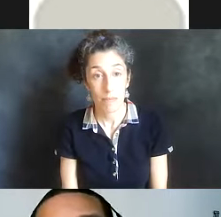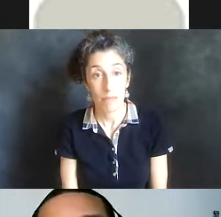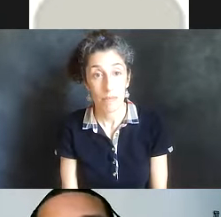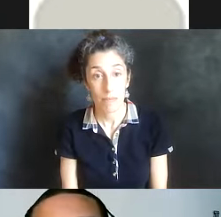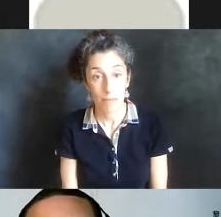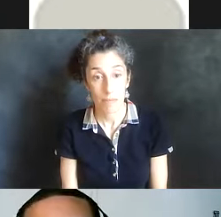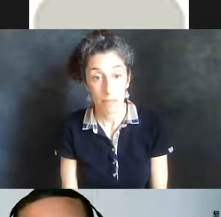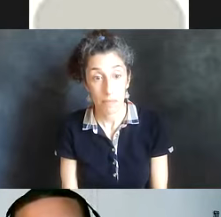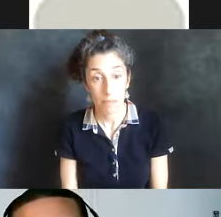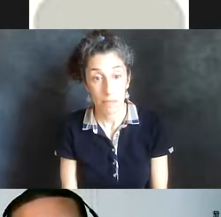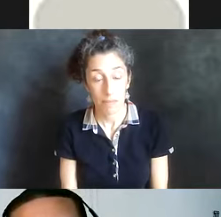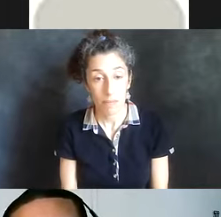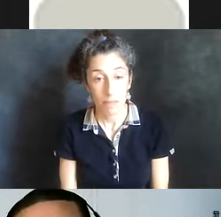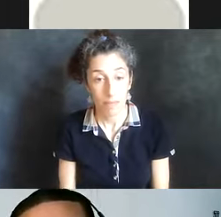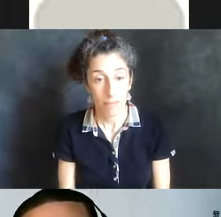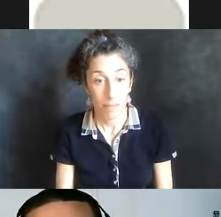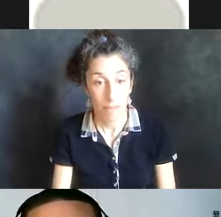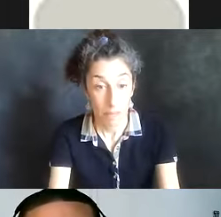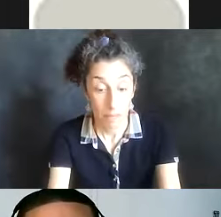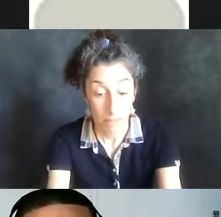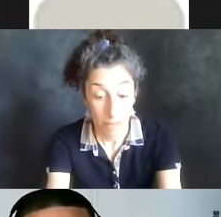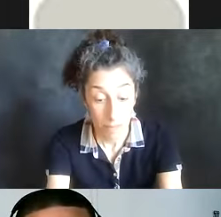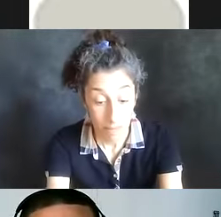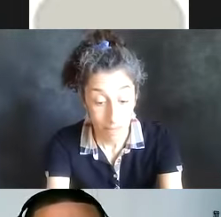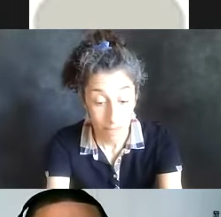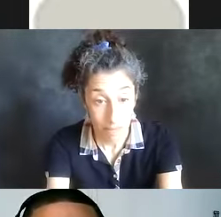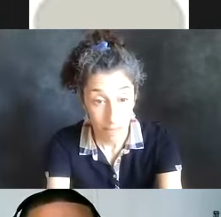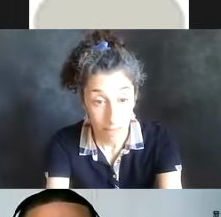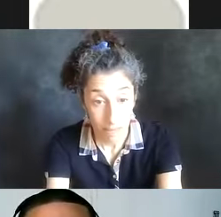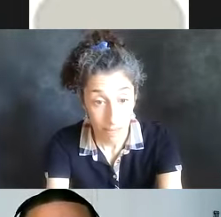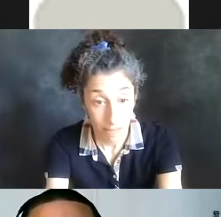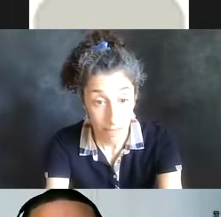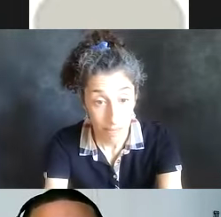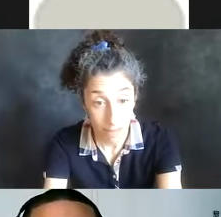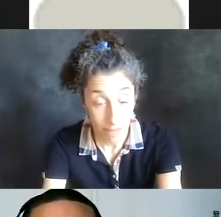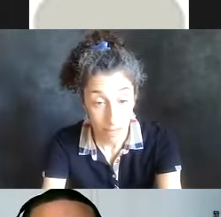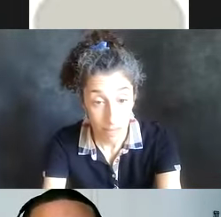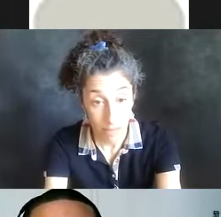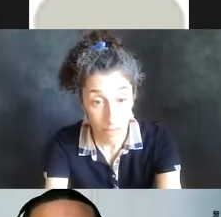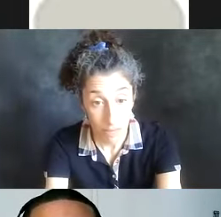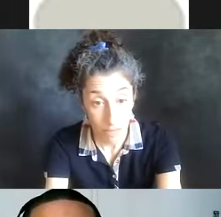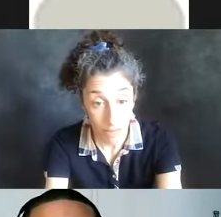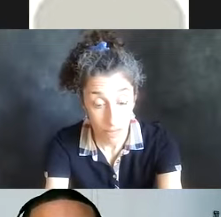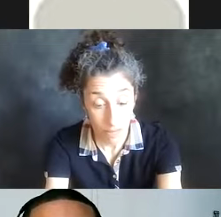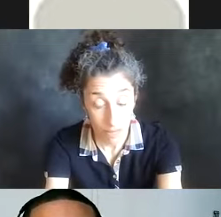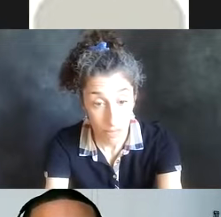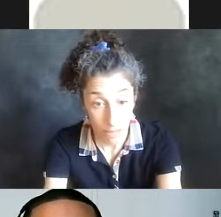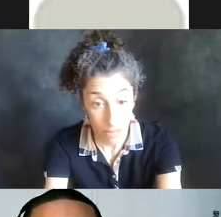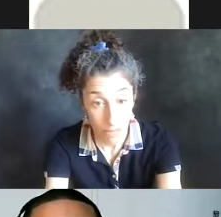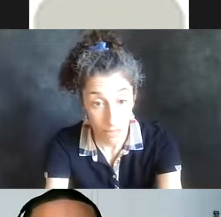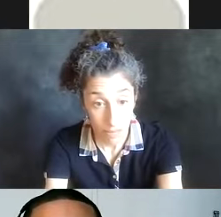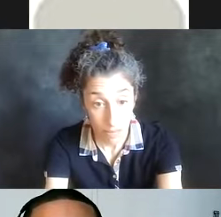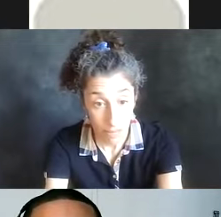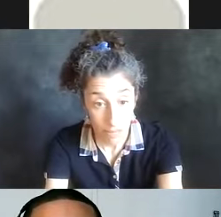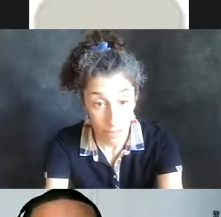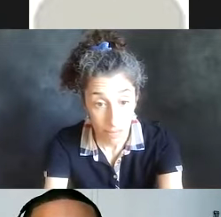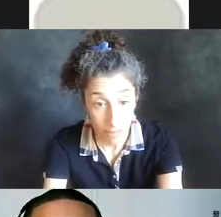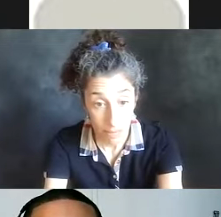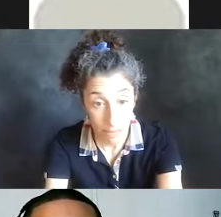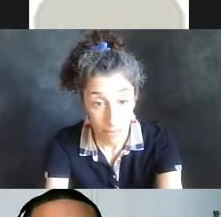so many advantages that we seem to have effortlessly, such as easier access to admissions